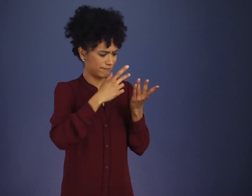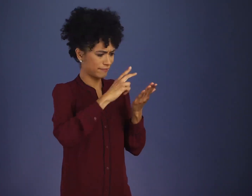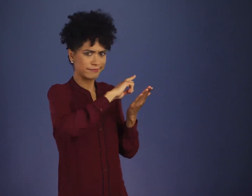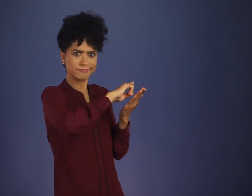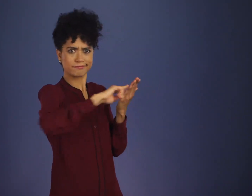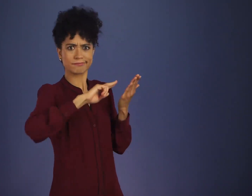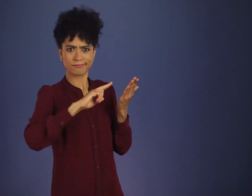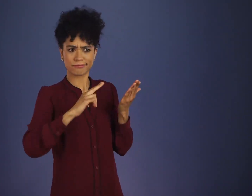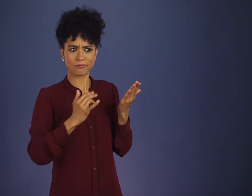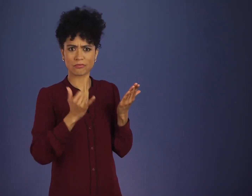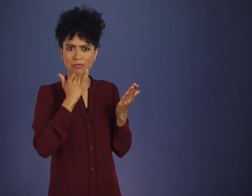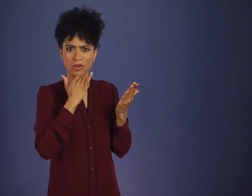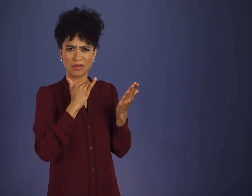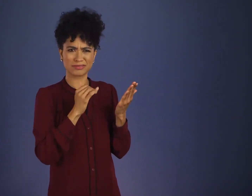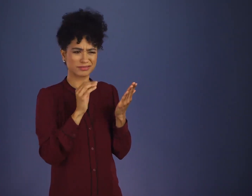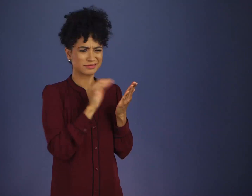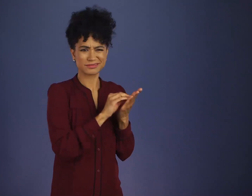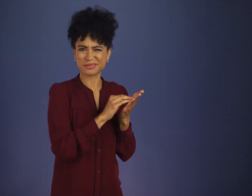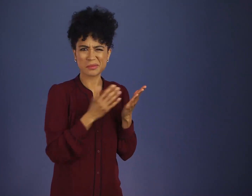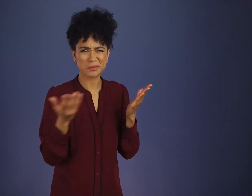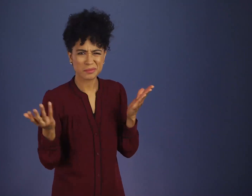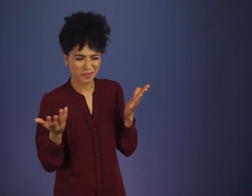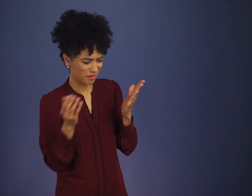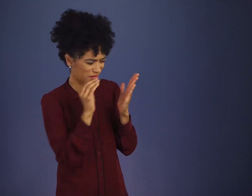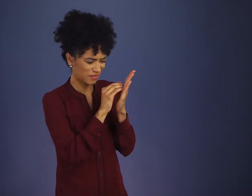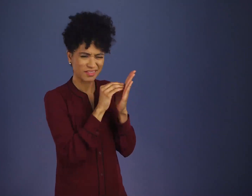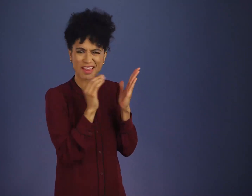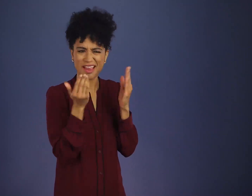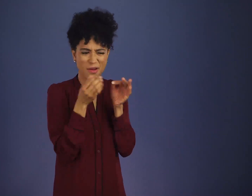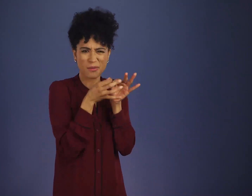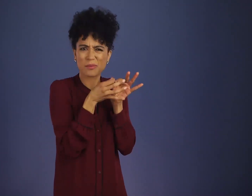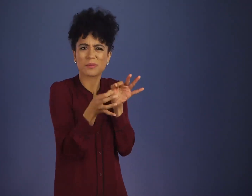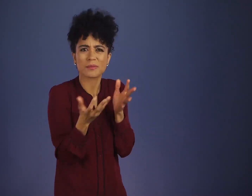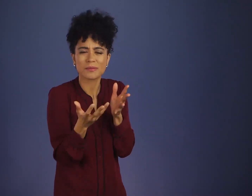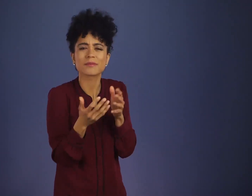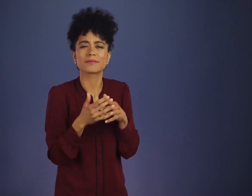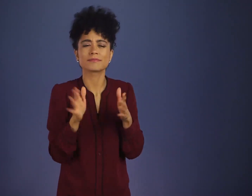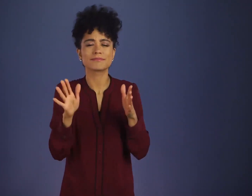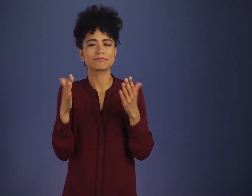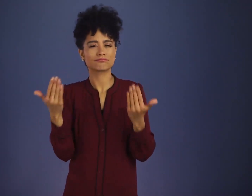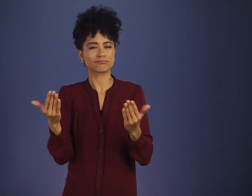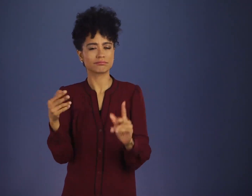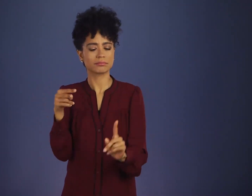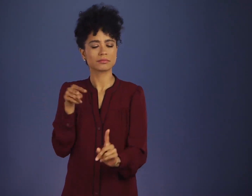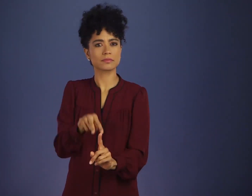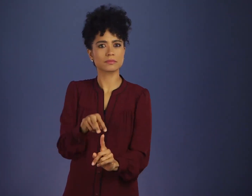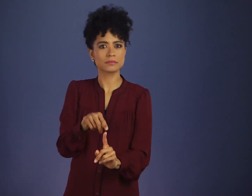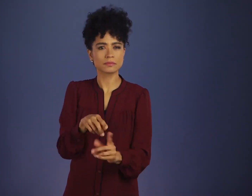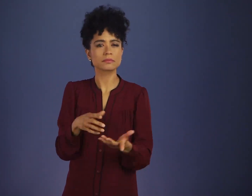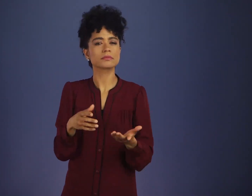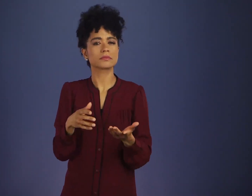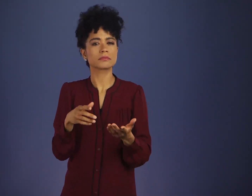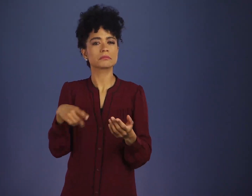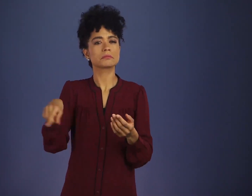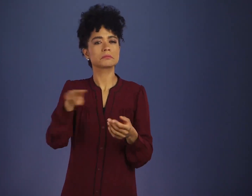To avoid falling into confusion over the names these defects should be called, let's take a universally recognized list